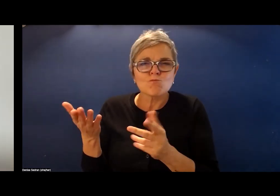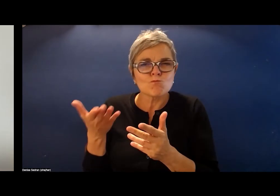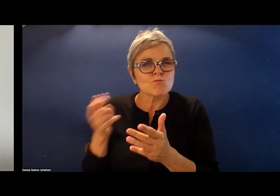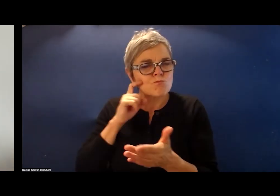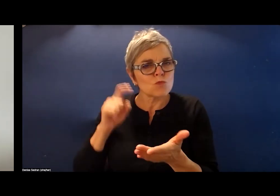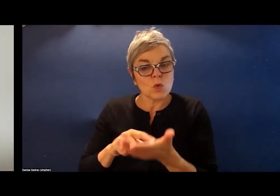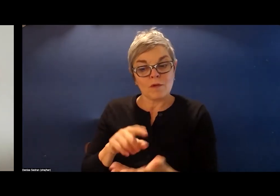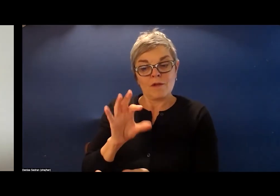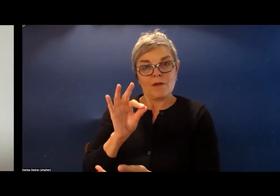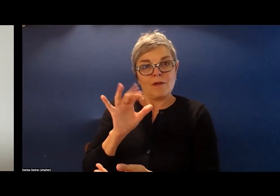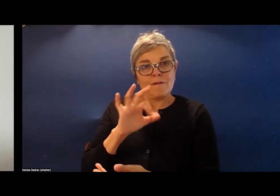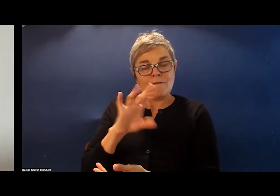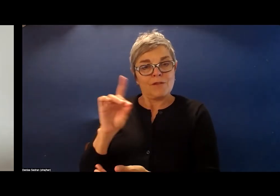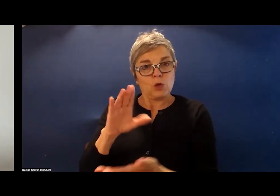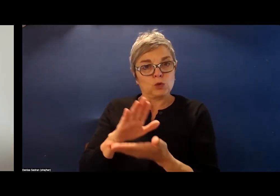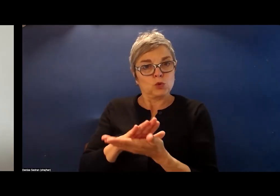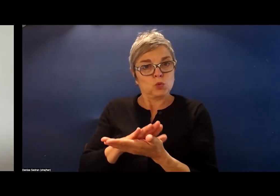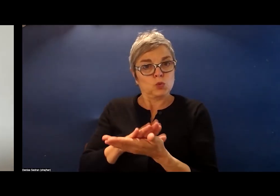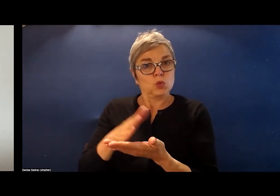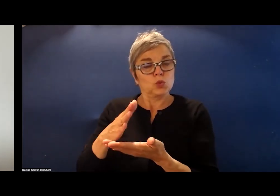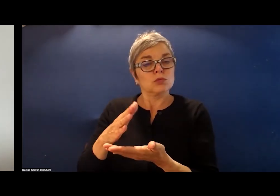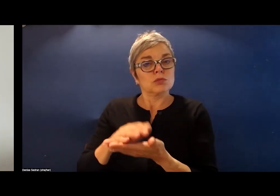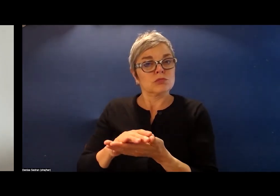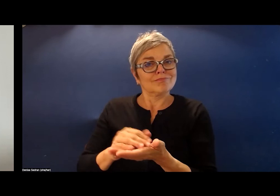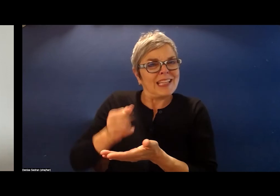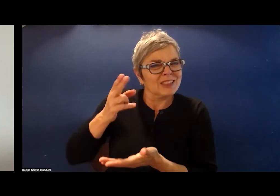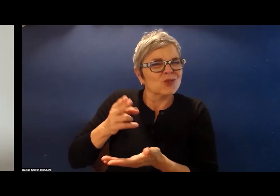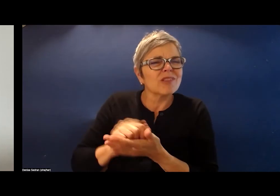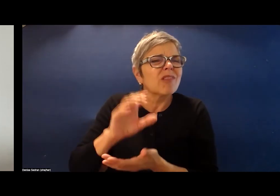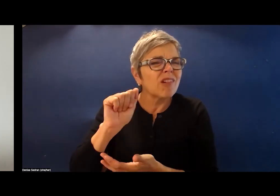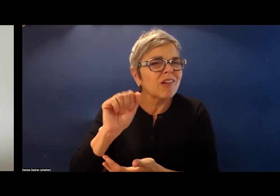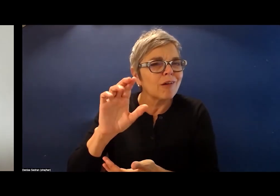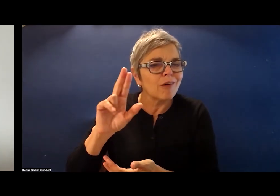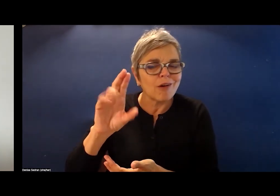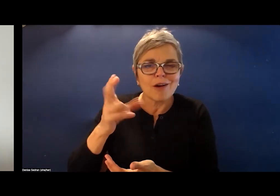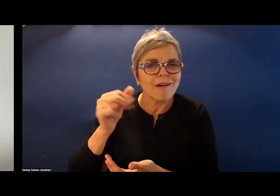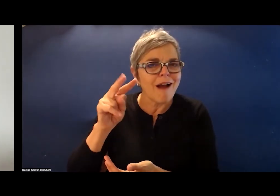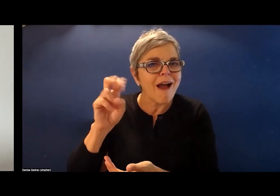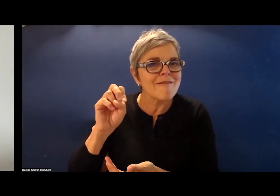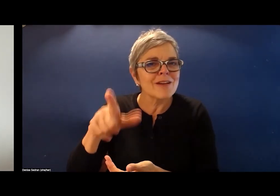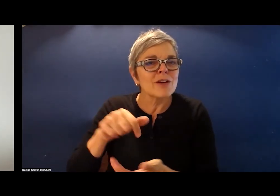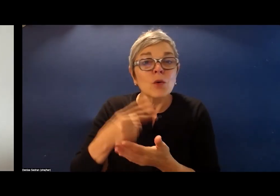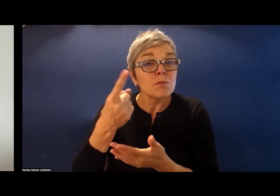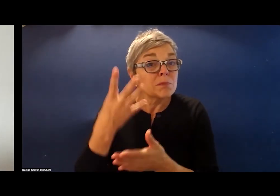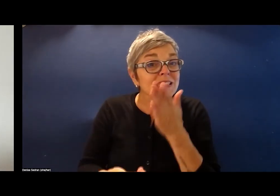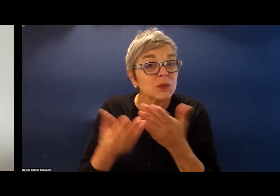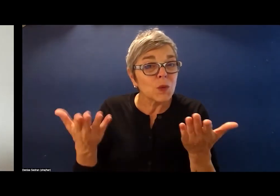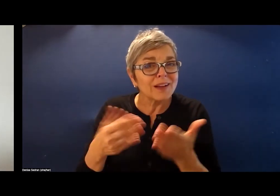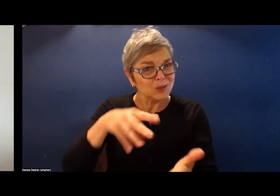who were in our room each week. That in fact the trace of the field school is without its core collaborators.